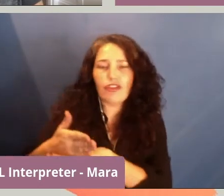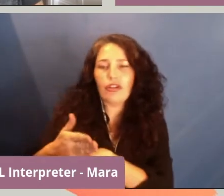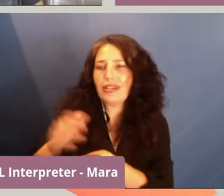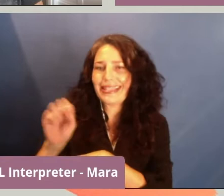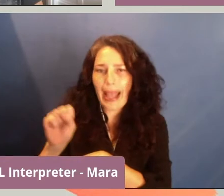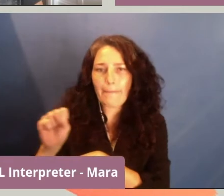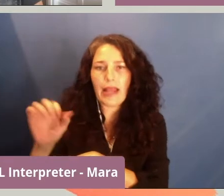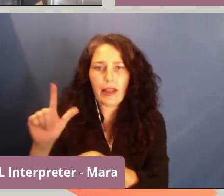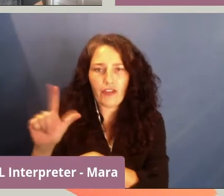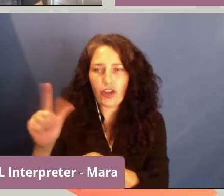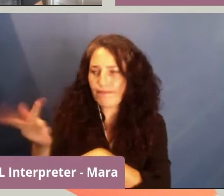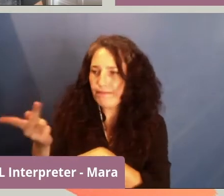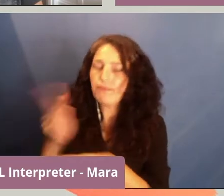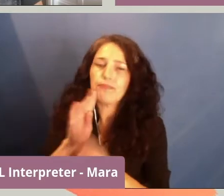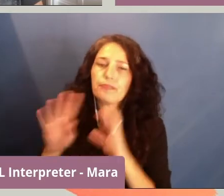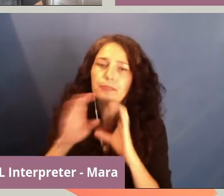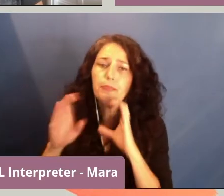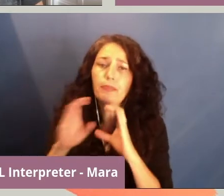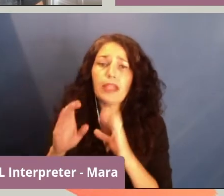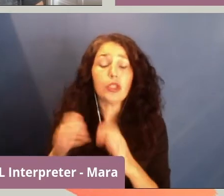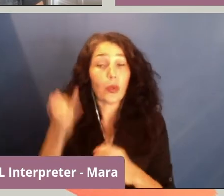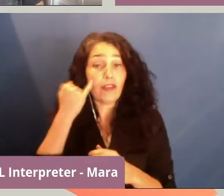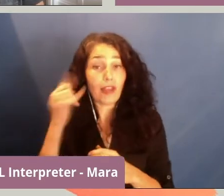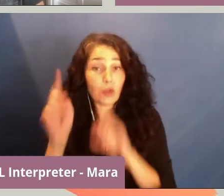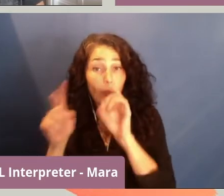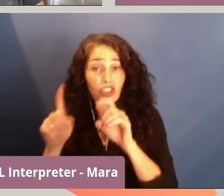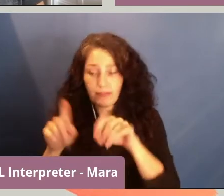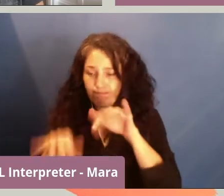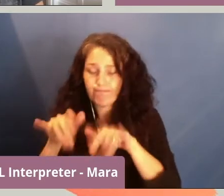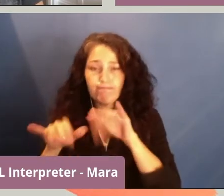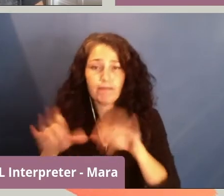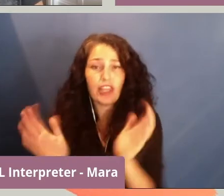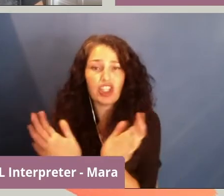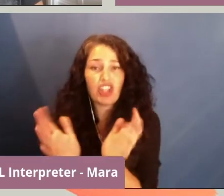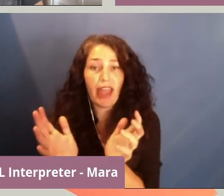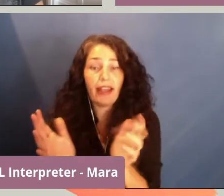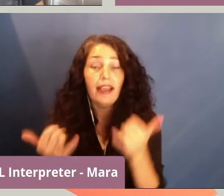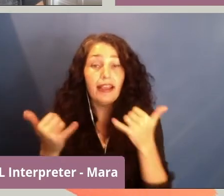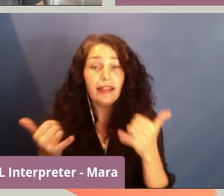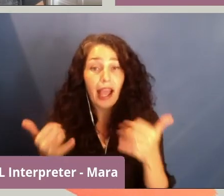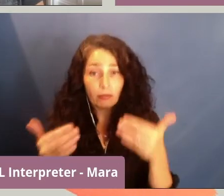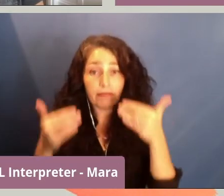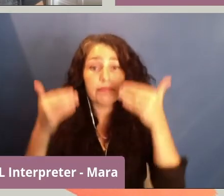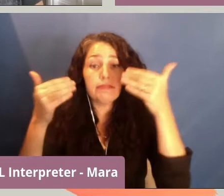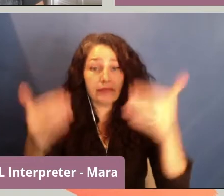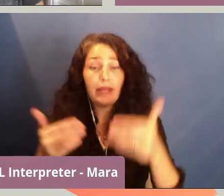so please paste your questions in the chat. And without further ado, I am so excited